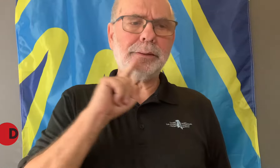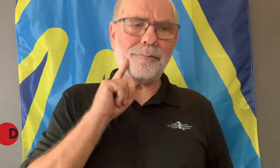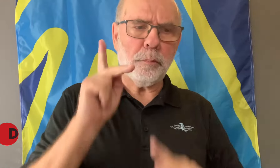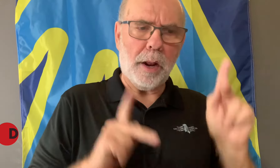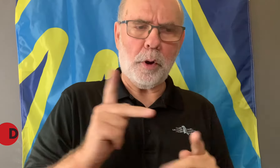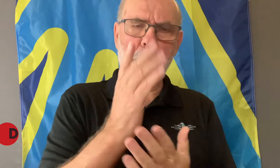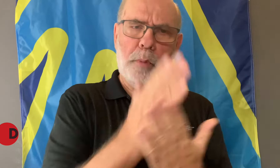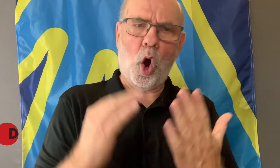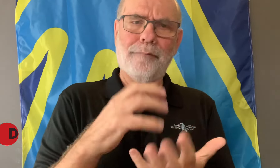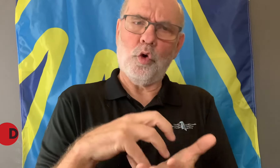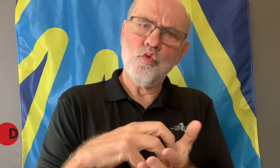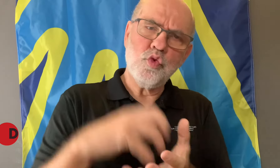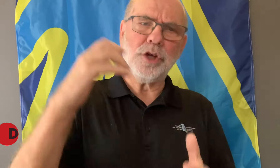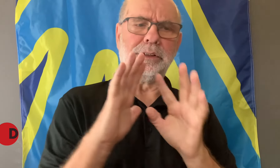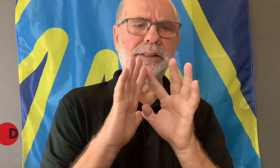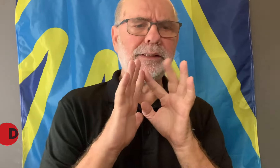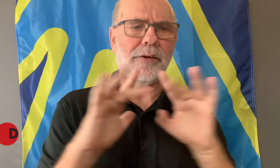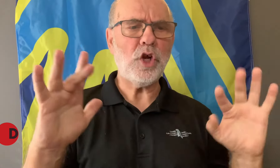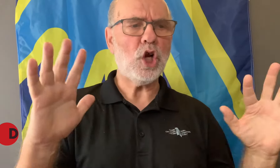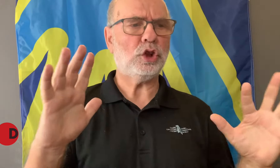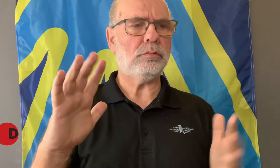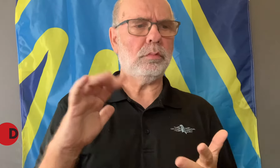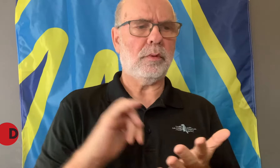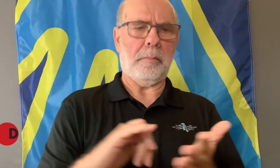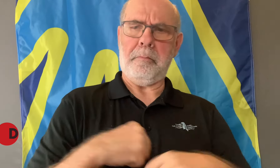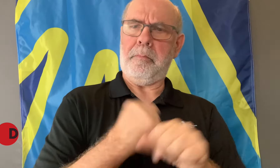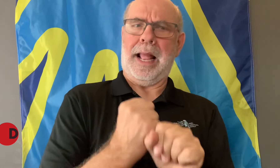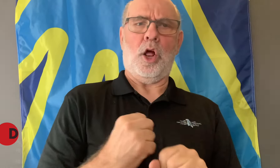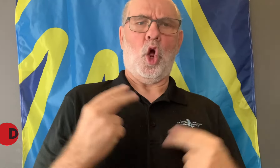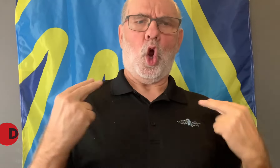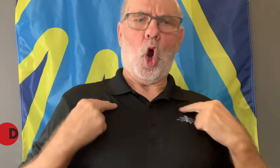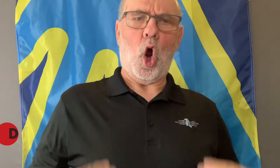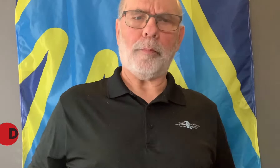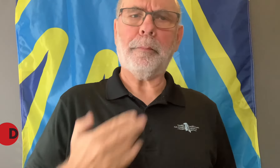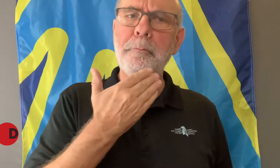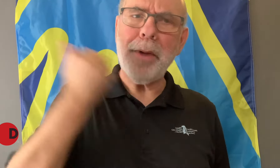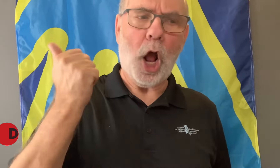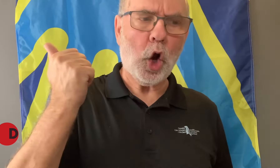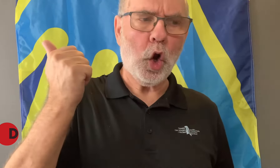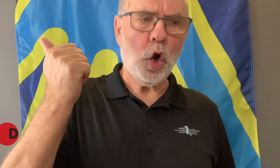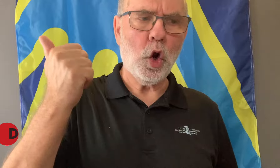Deaf people are a part of a rich diversity that makes humanity better.